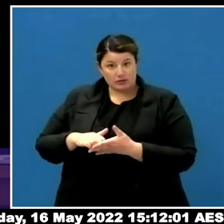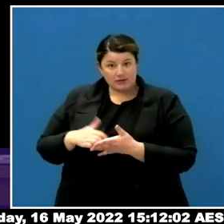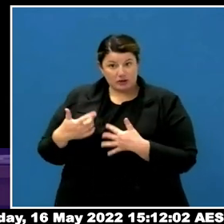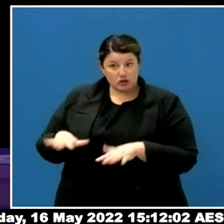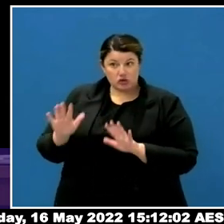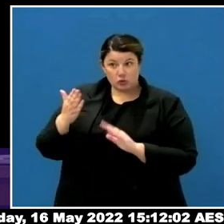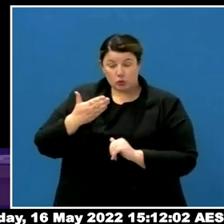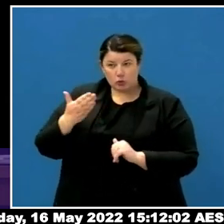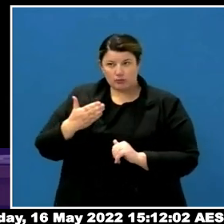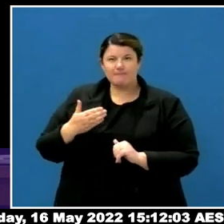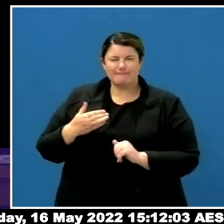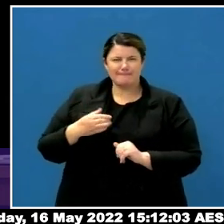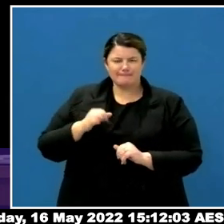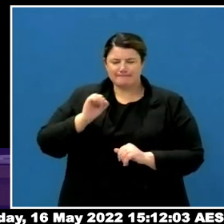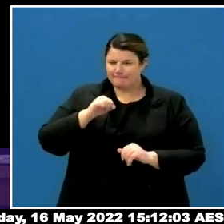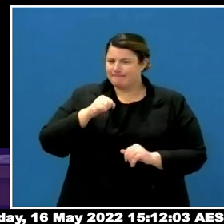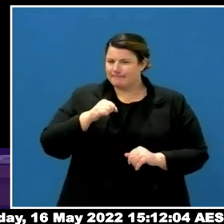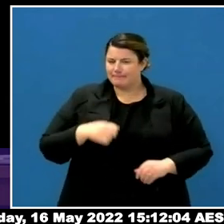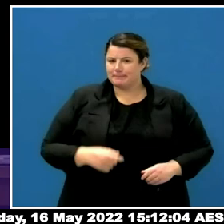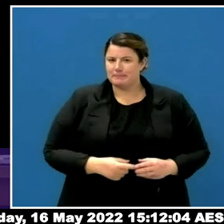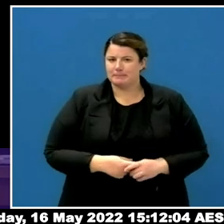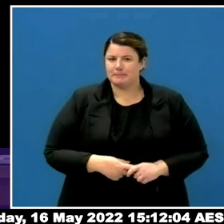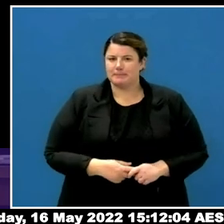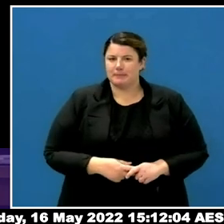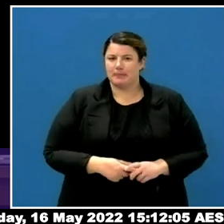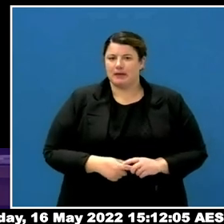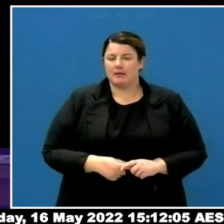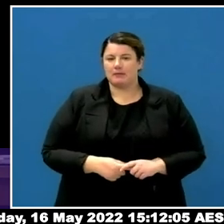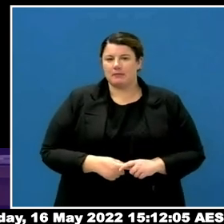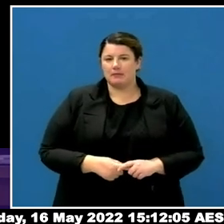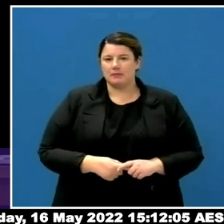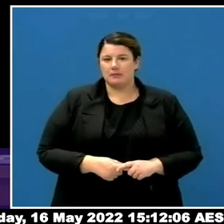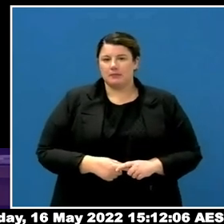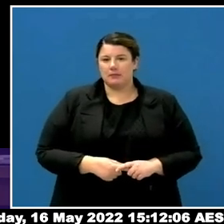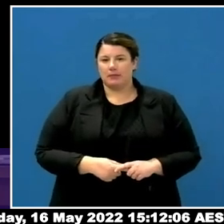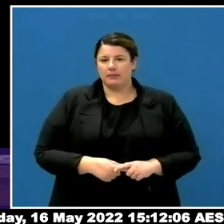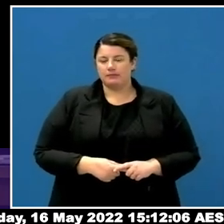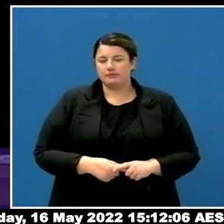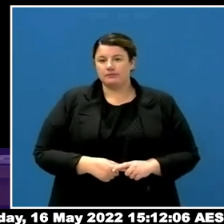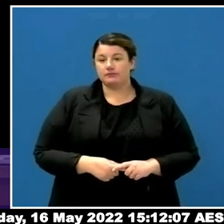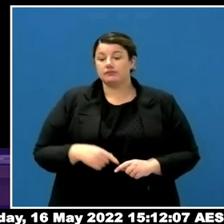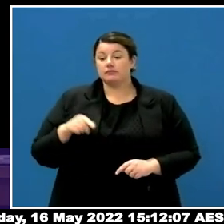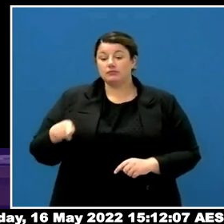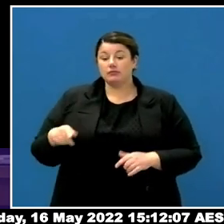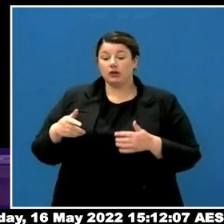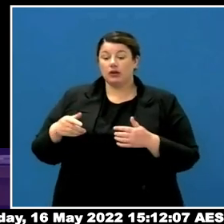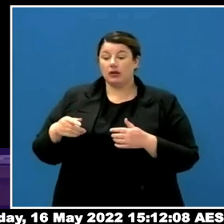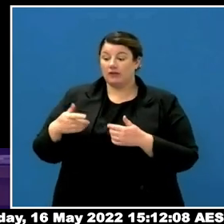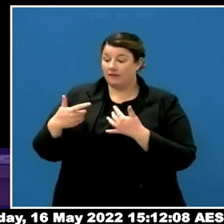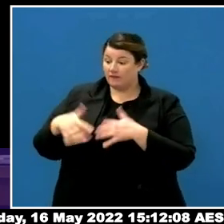And that's - he then transitioned to a day program. Yes. MR FOGARTY: To Afford.